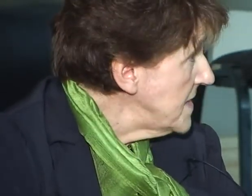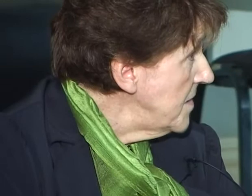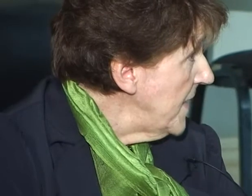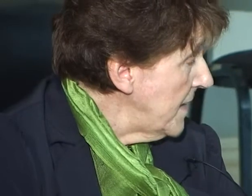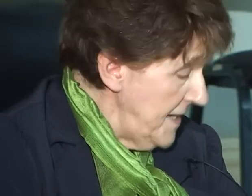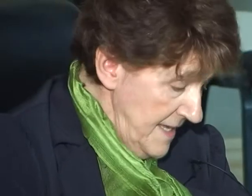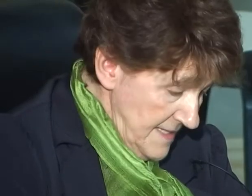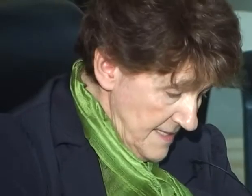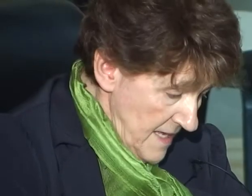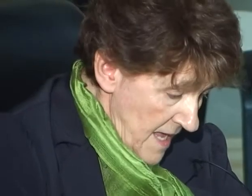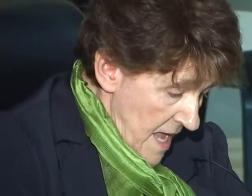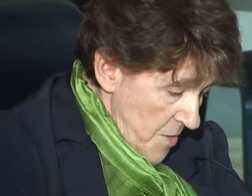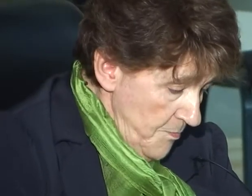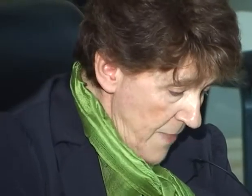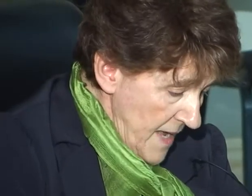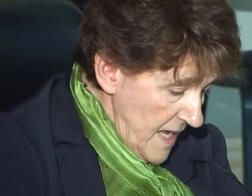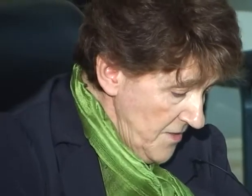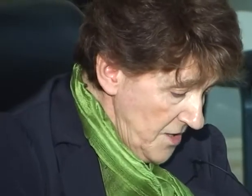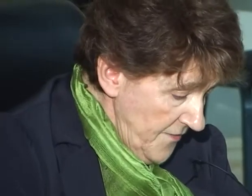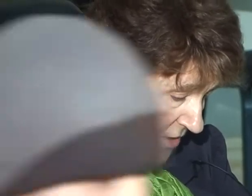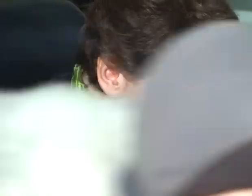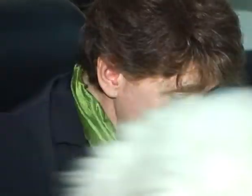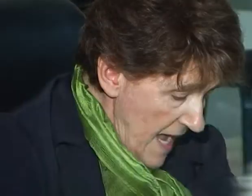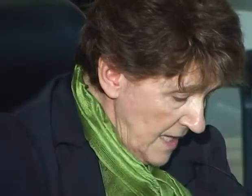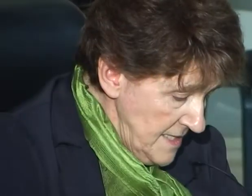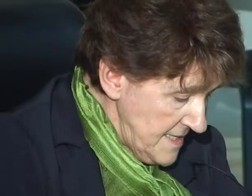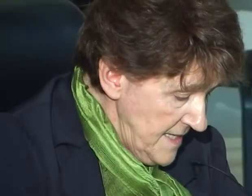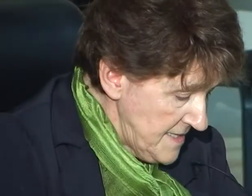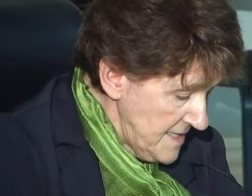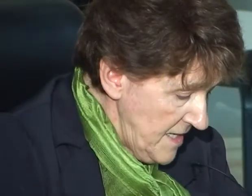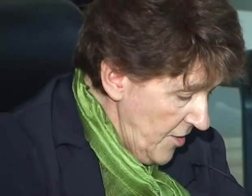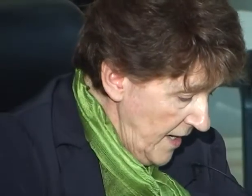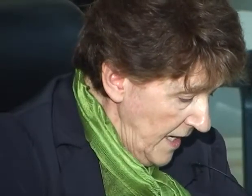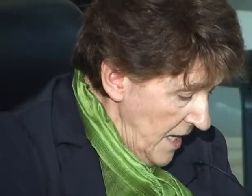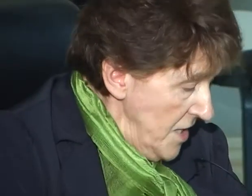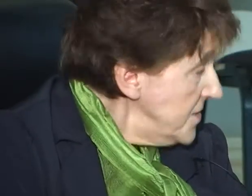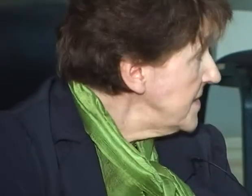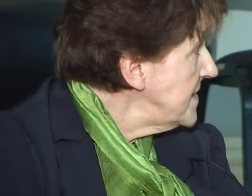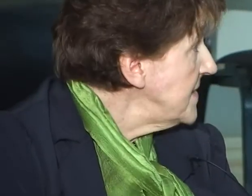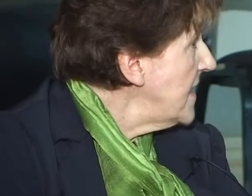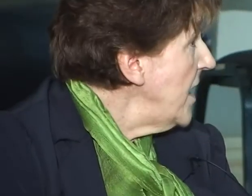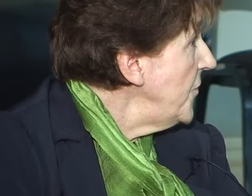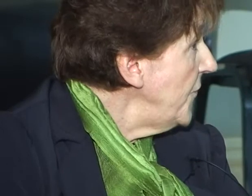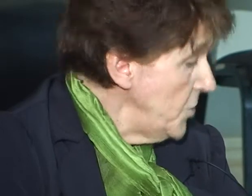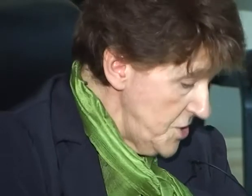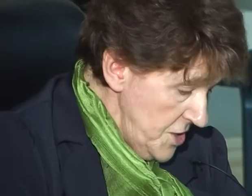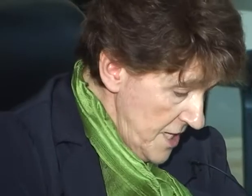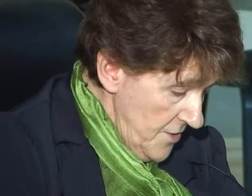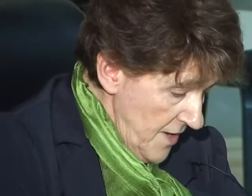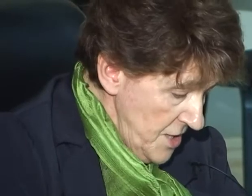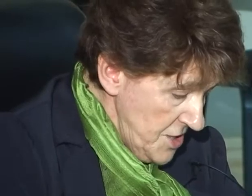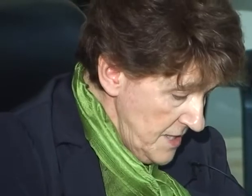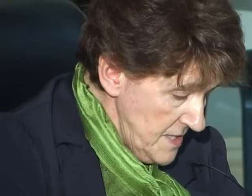and abilities, banking the diverse talents necessary to sustain future generations